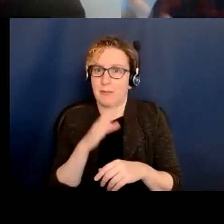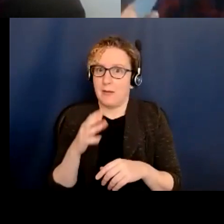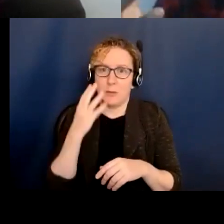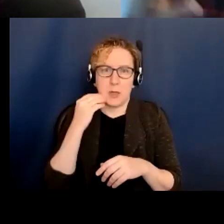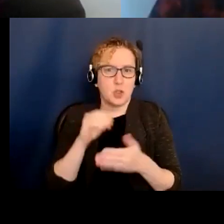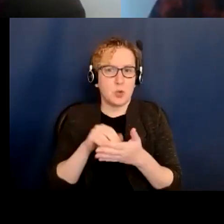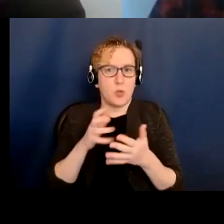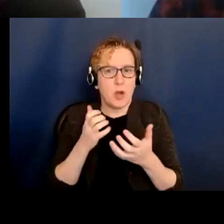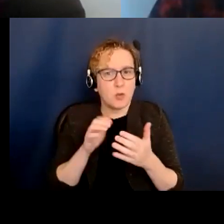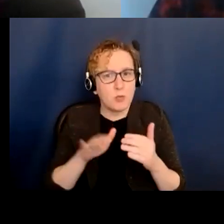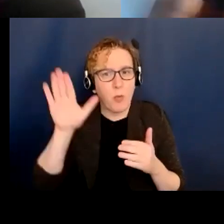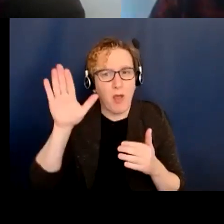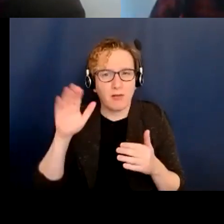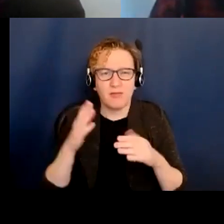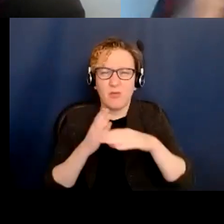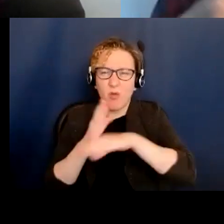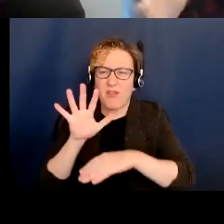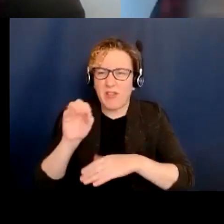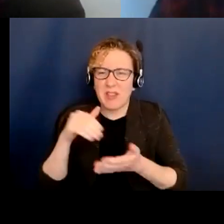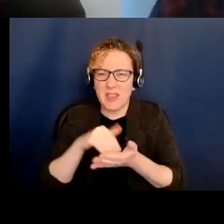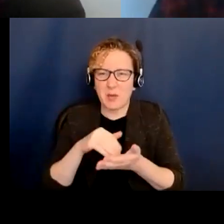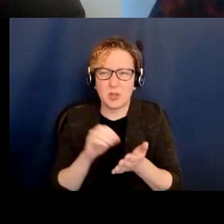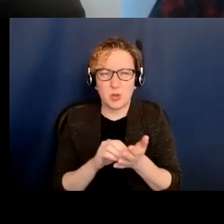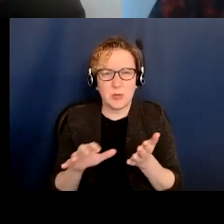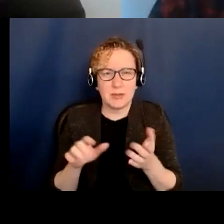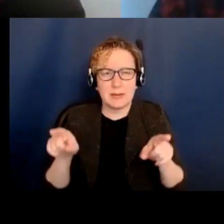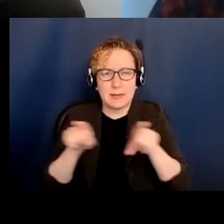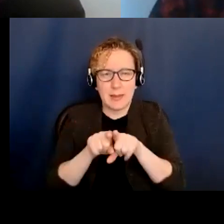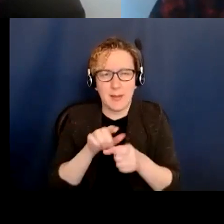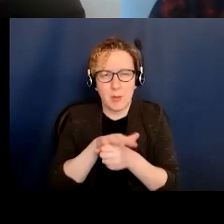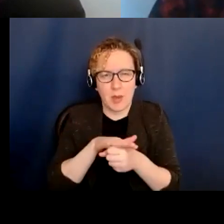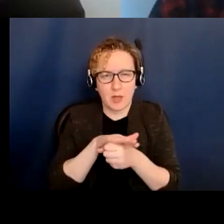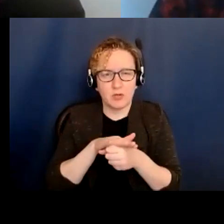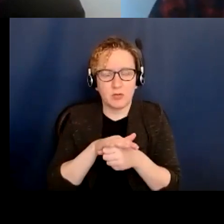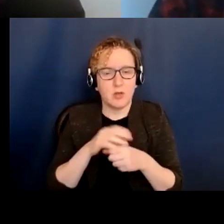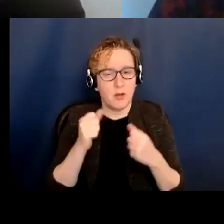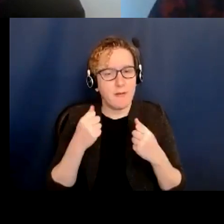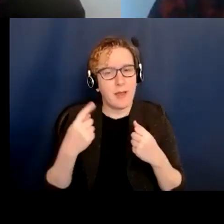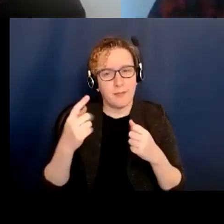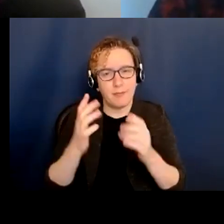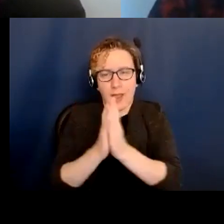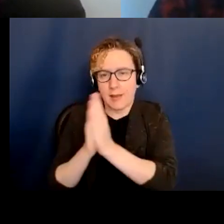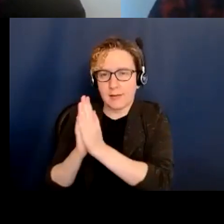Over 50,000 students working in the same location, it is a lot of asking for help.